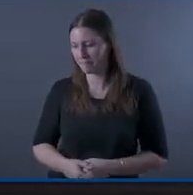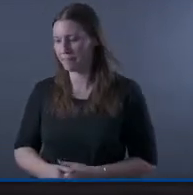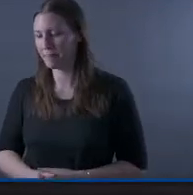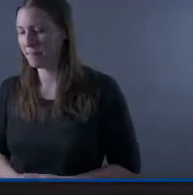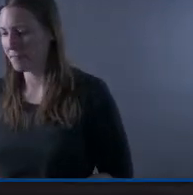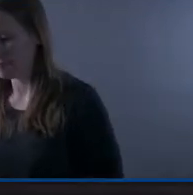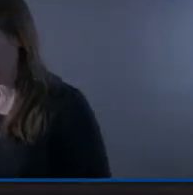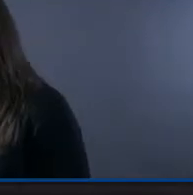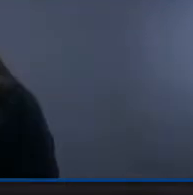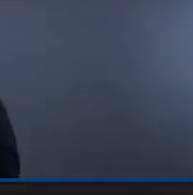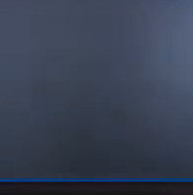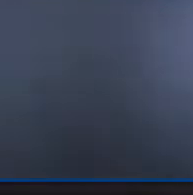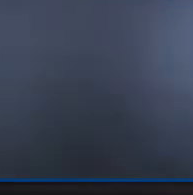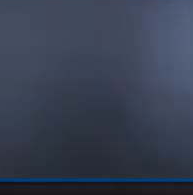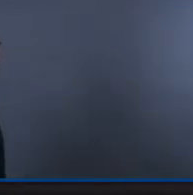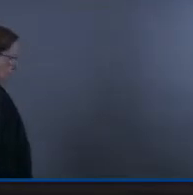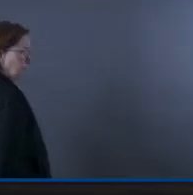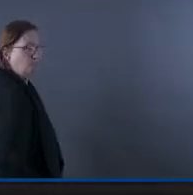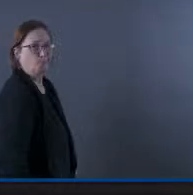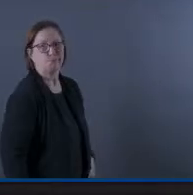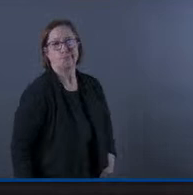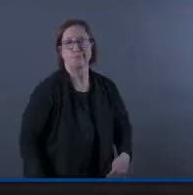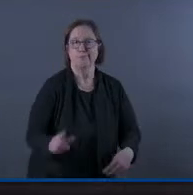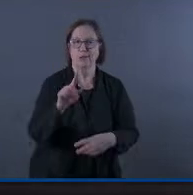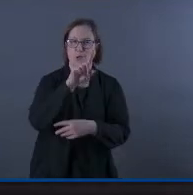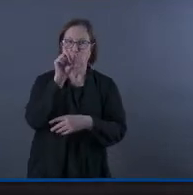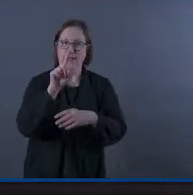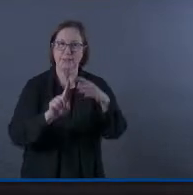or all of you do as well is which vaccines should I receive?